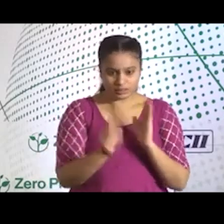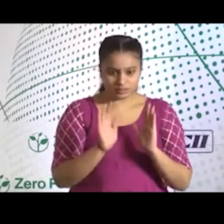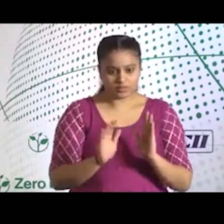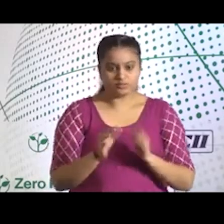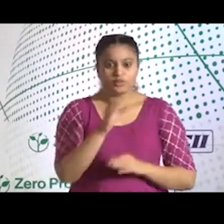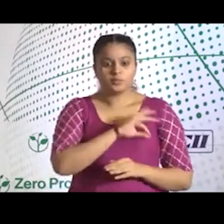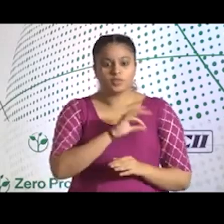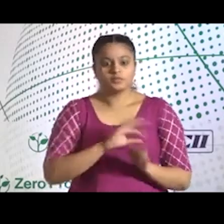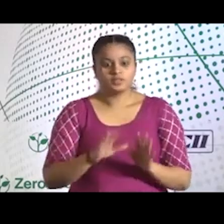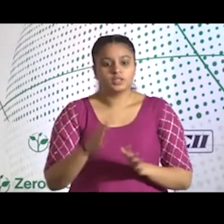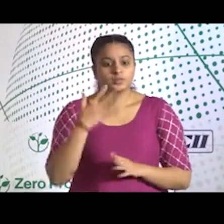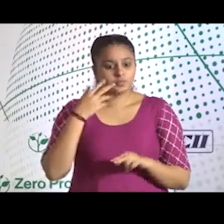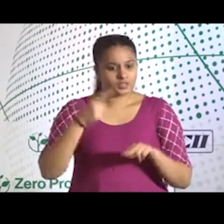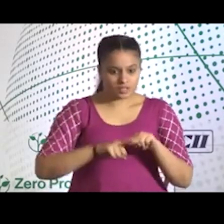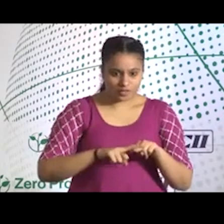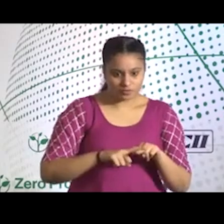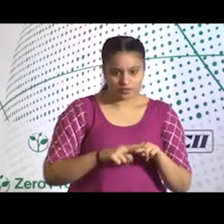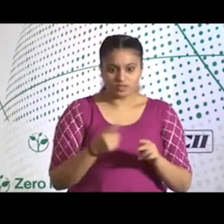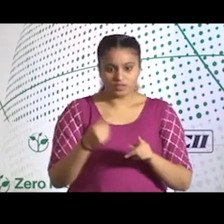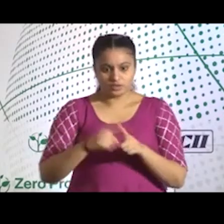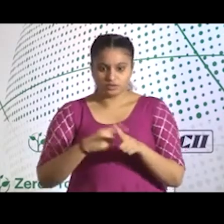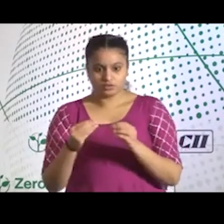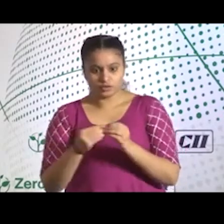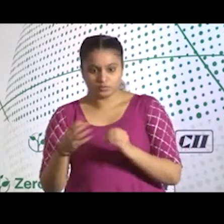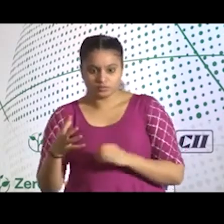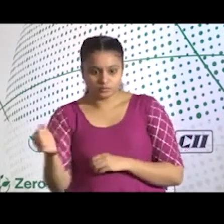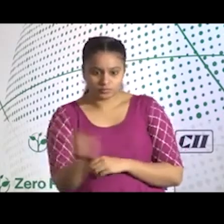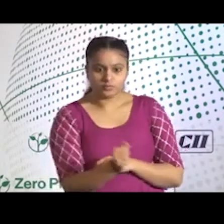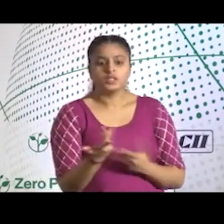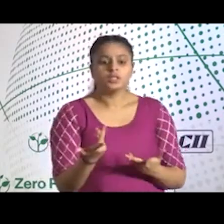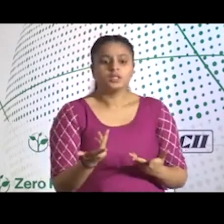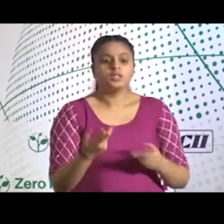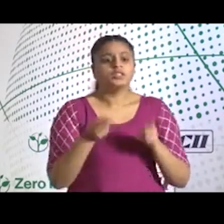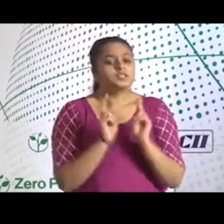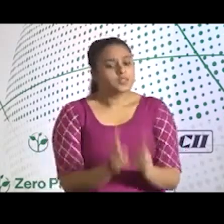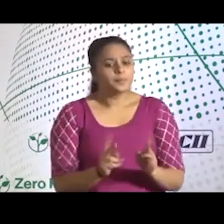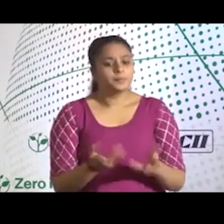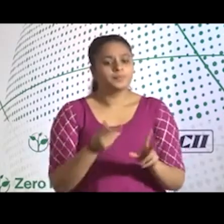This is not just for the data point, but we have experienced that kind of workforce.